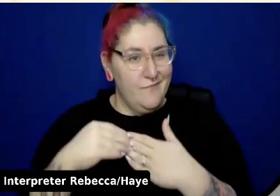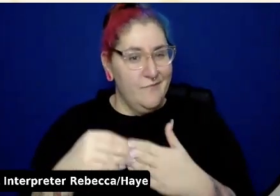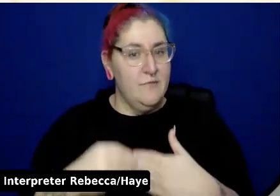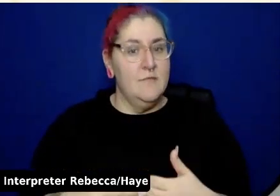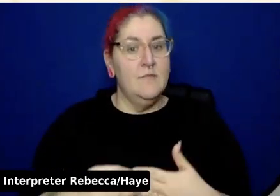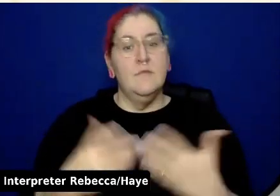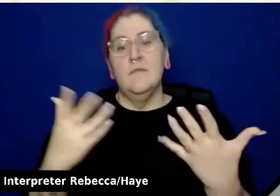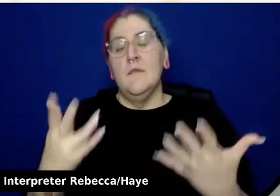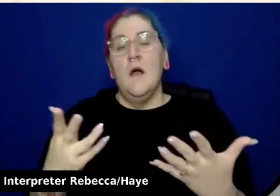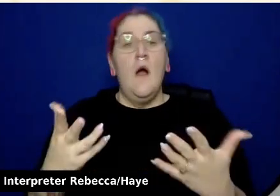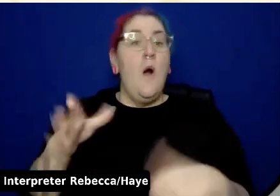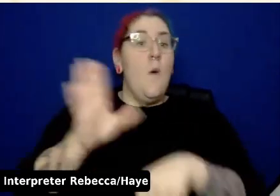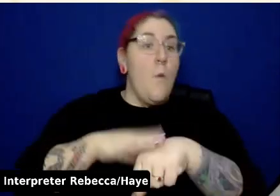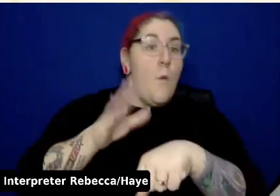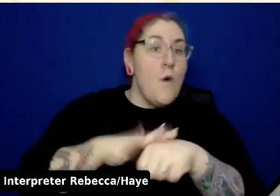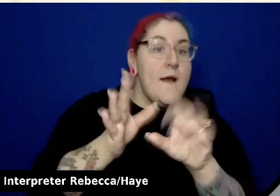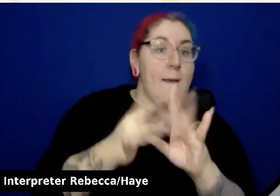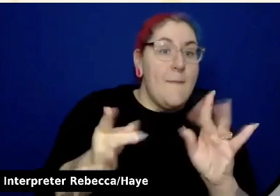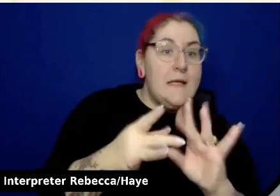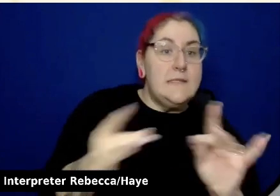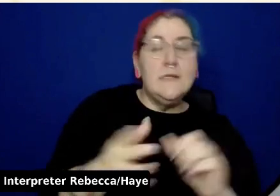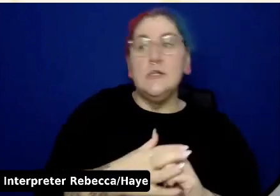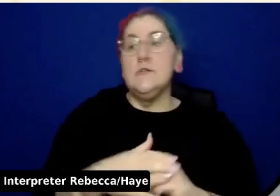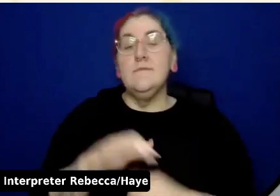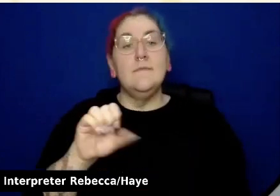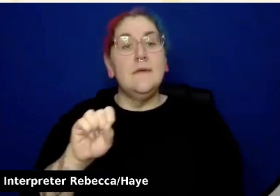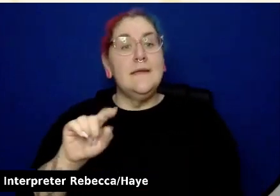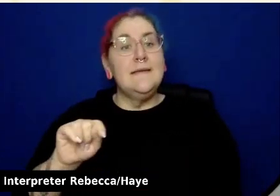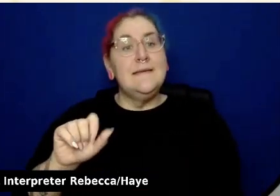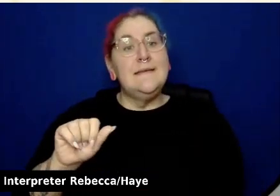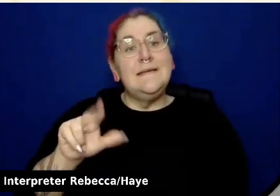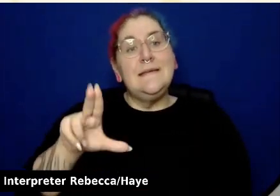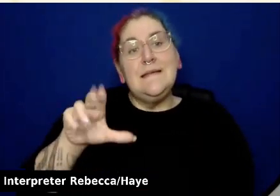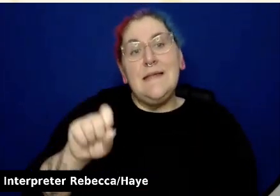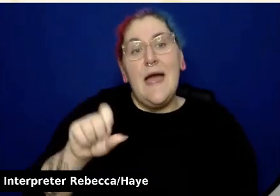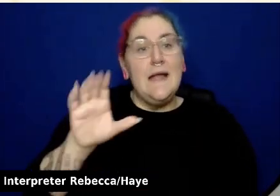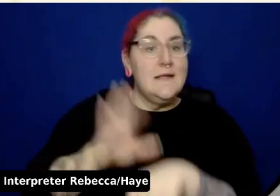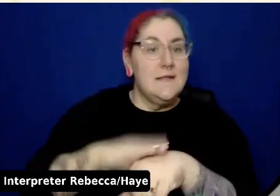or periodic score updates, et cetera.